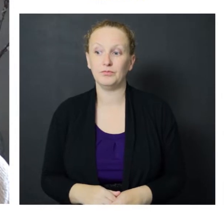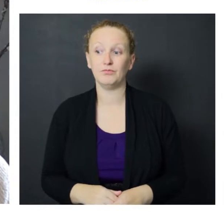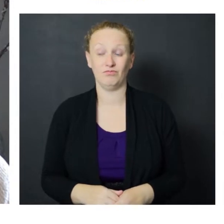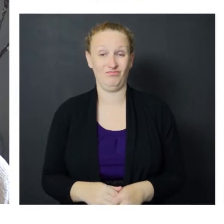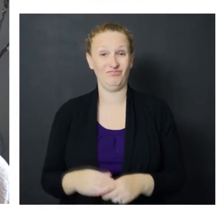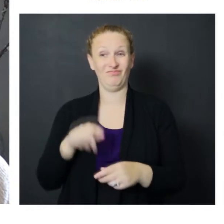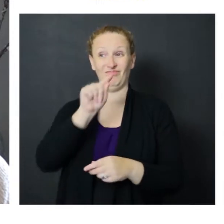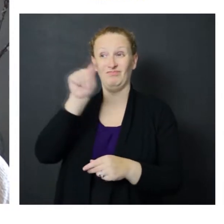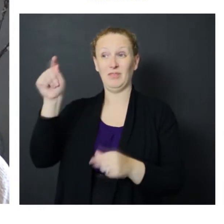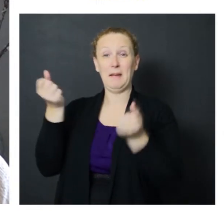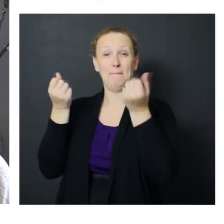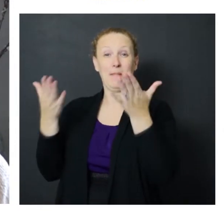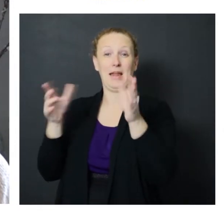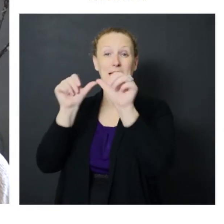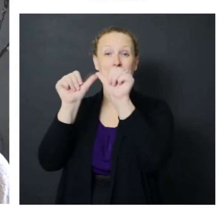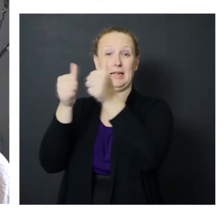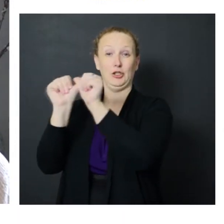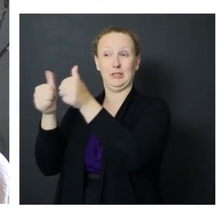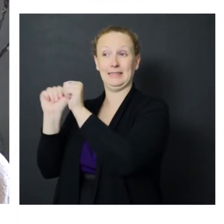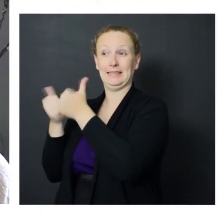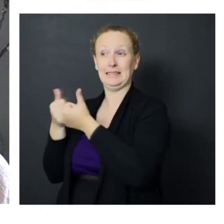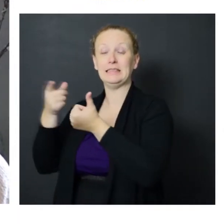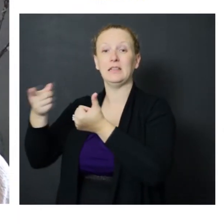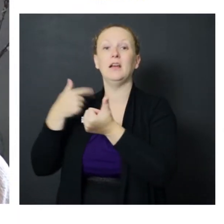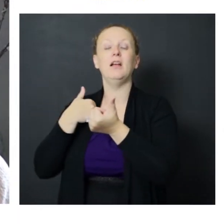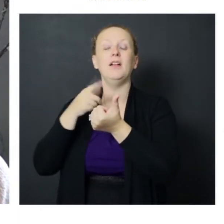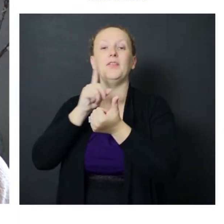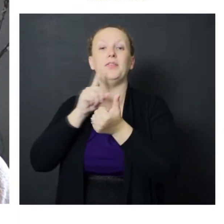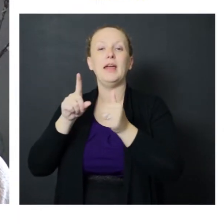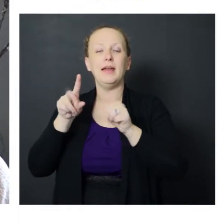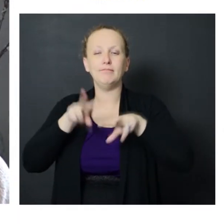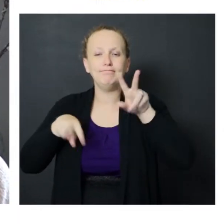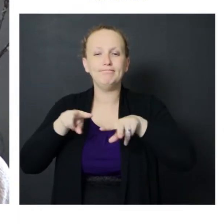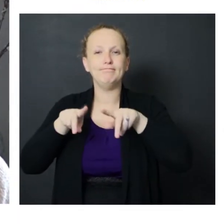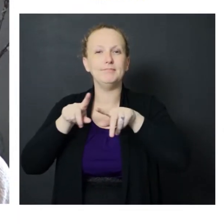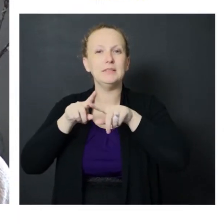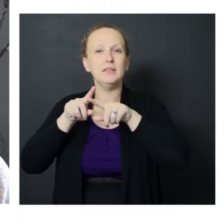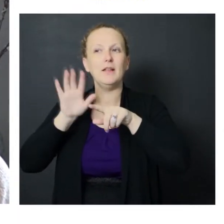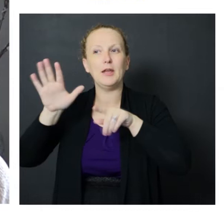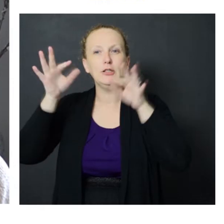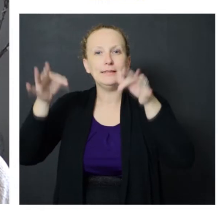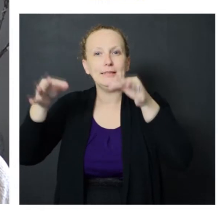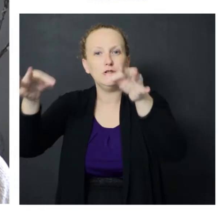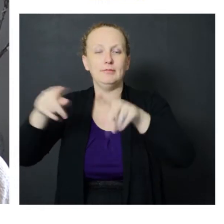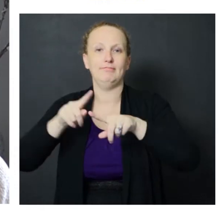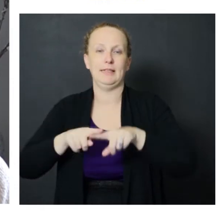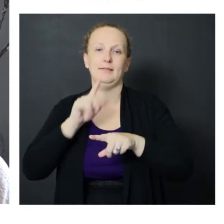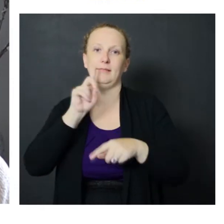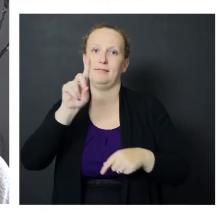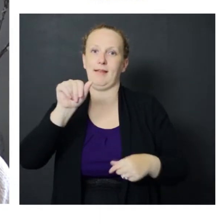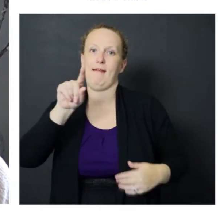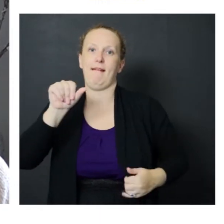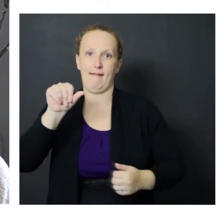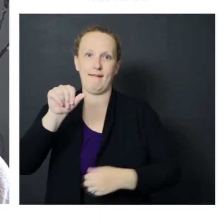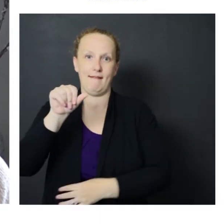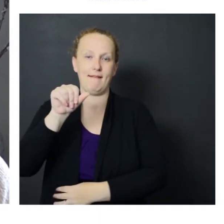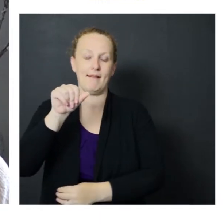decisions on data and NC is now conducting a study comparing the onsite delivery that was done in the first 3 months